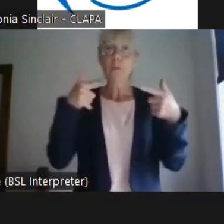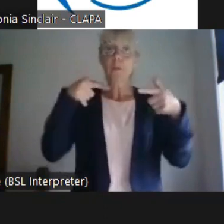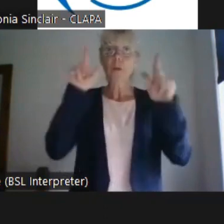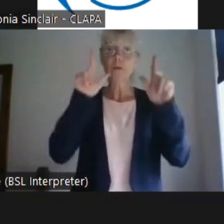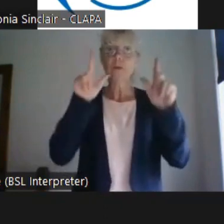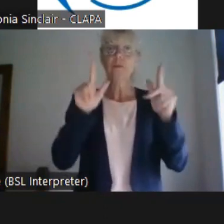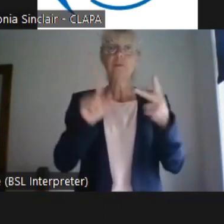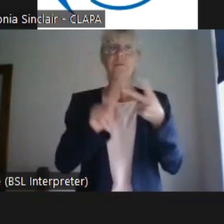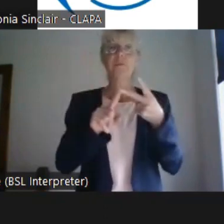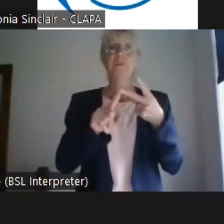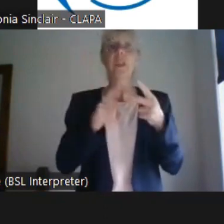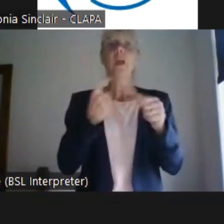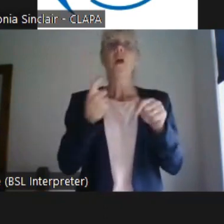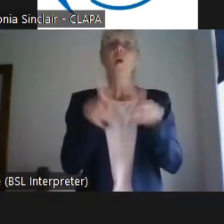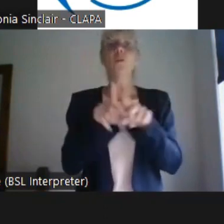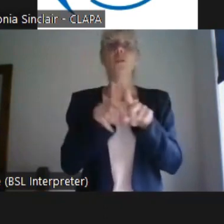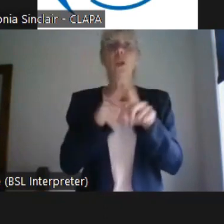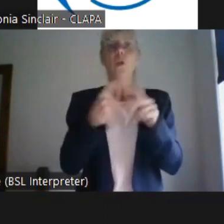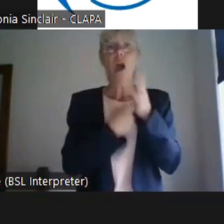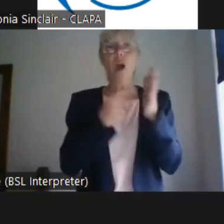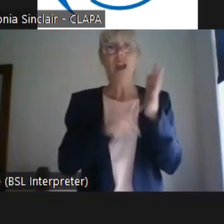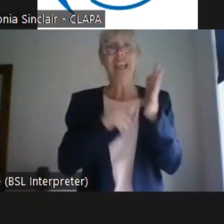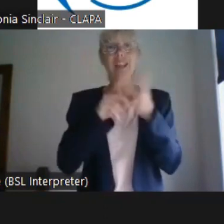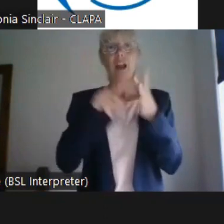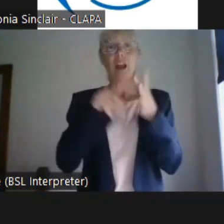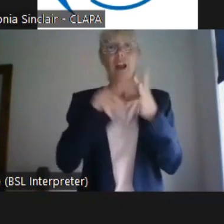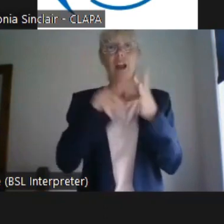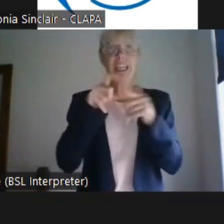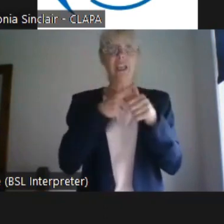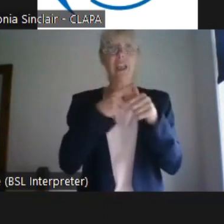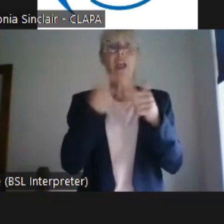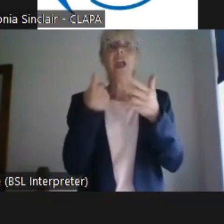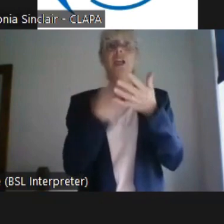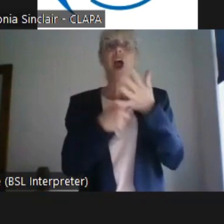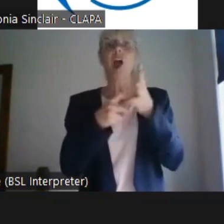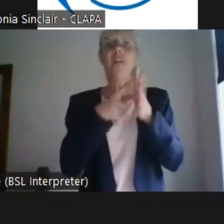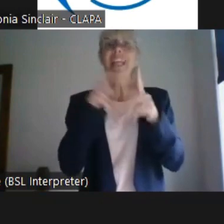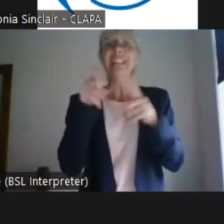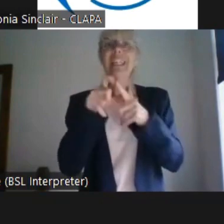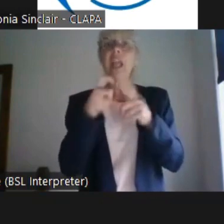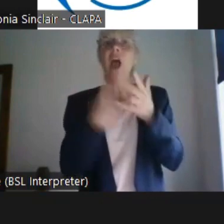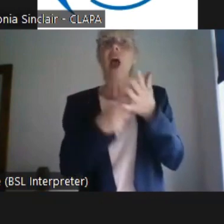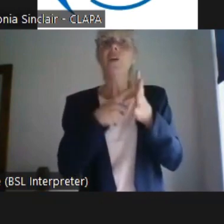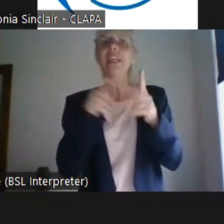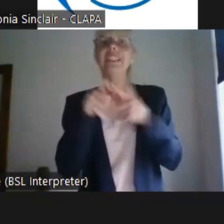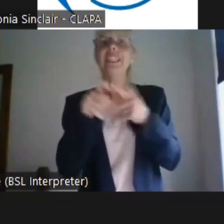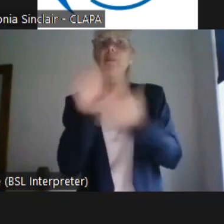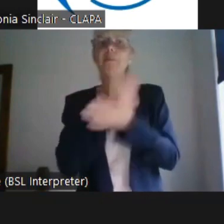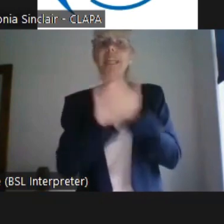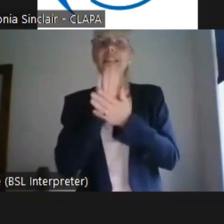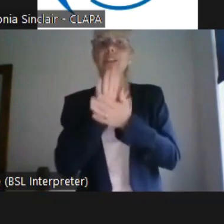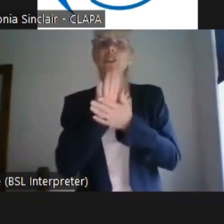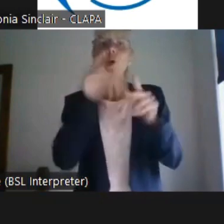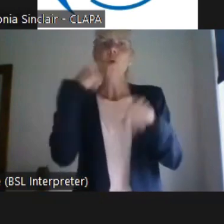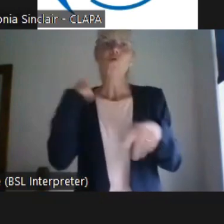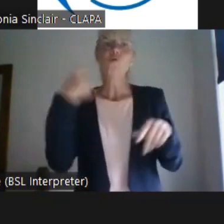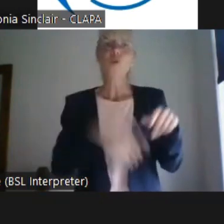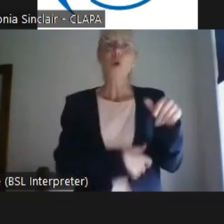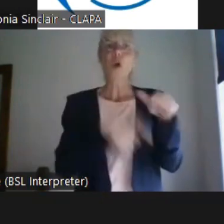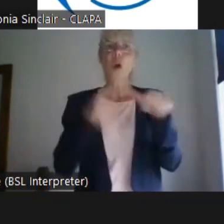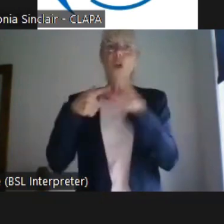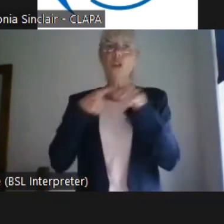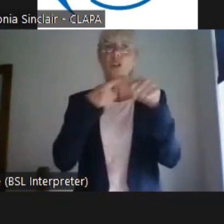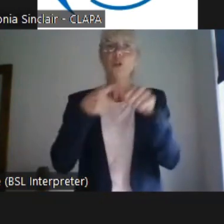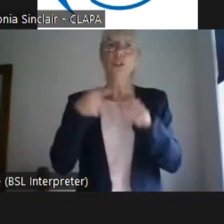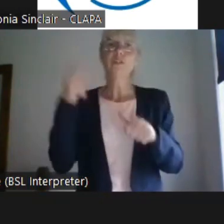rnid and rad which is all Association of the deaf which also got lots of assistive devices advice